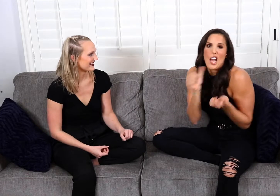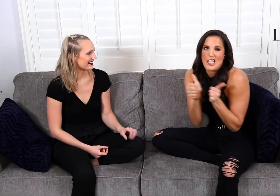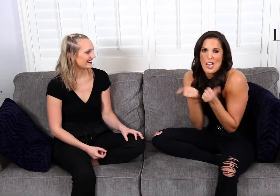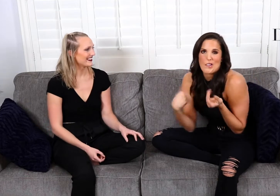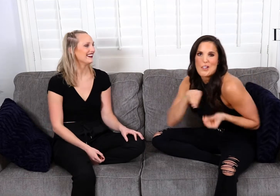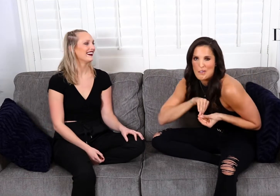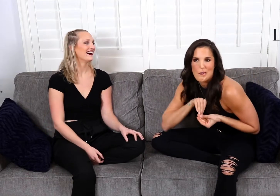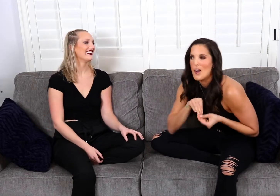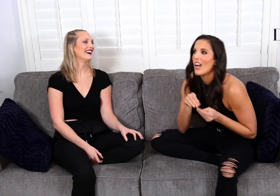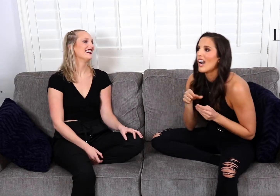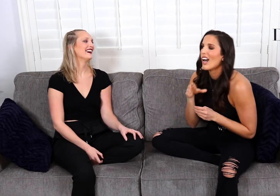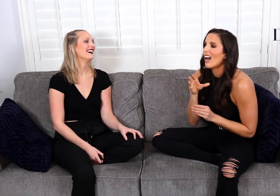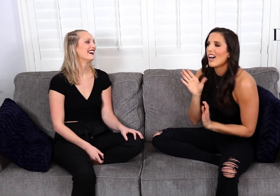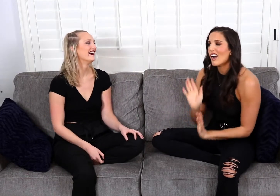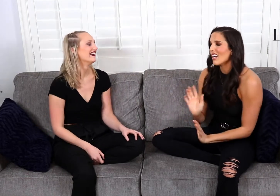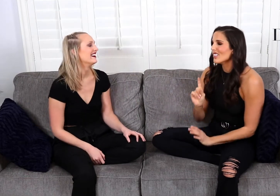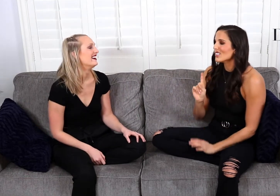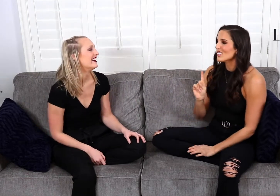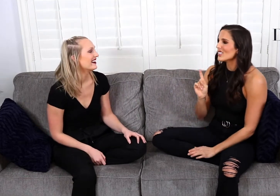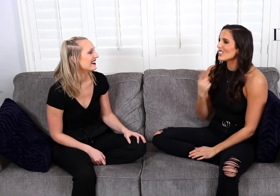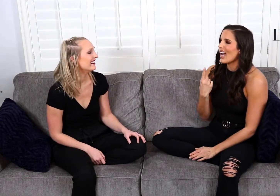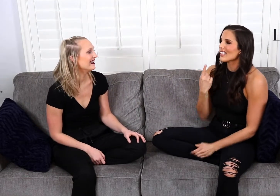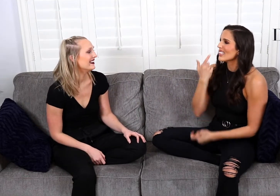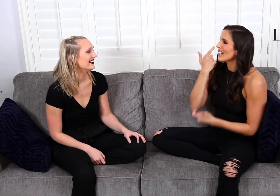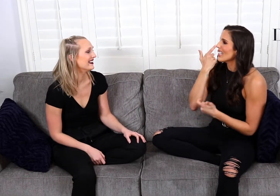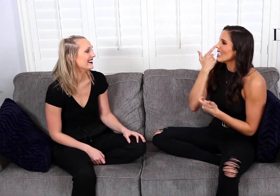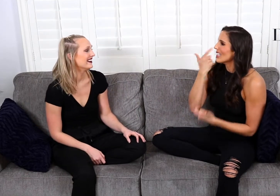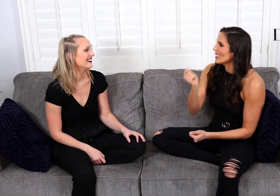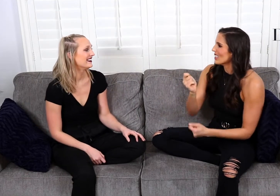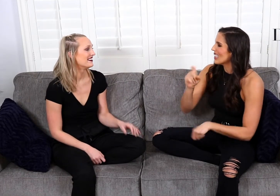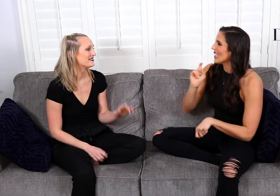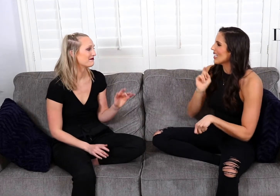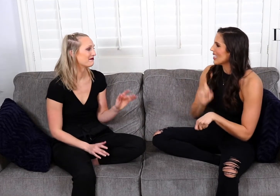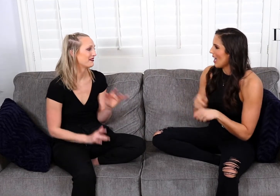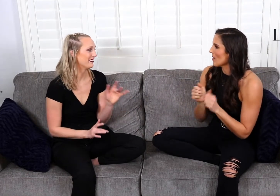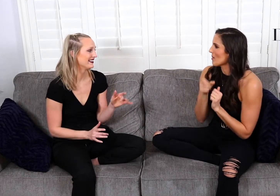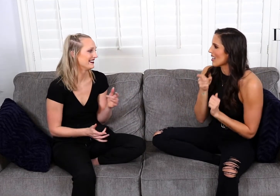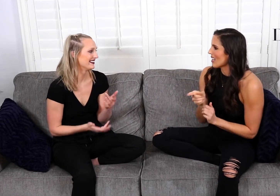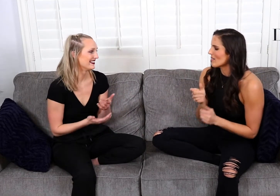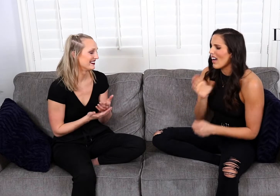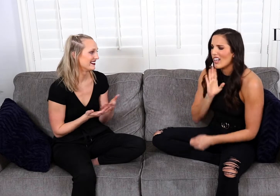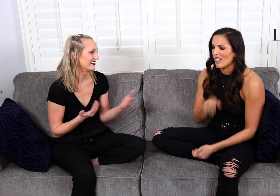We're not together anymore. Just was an interesting time with him. - You poor thing...